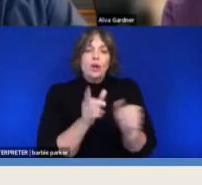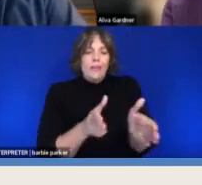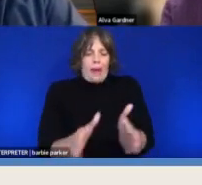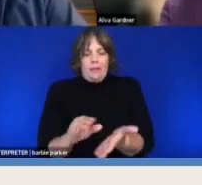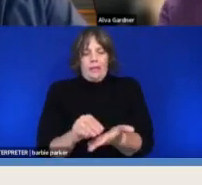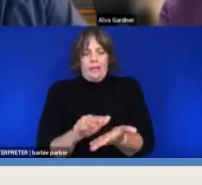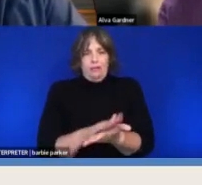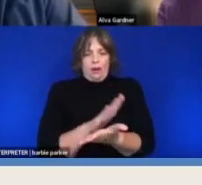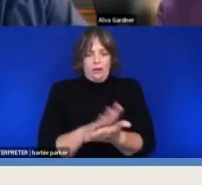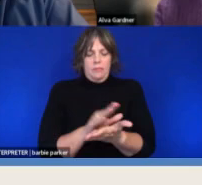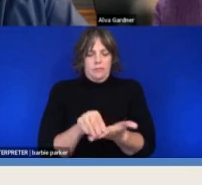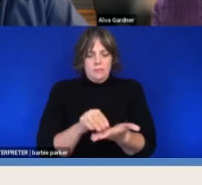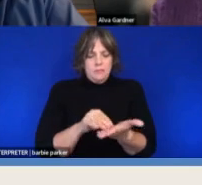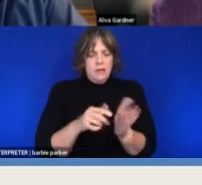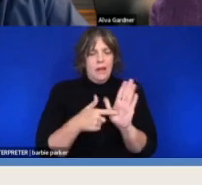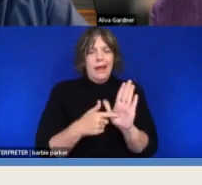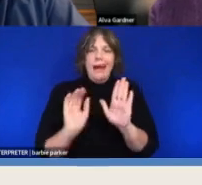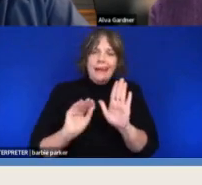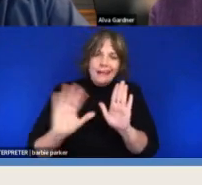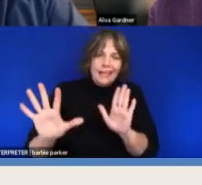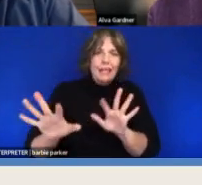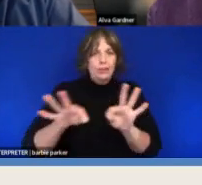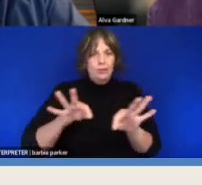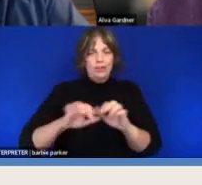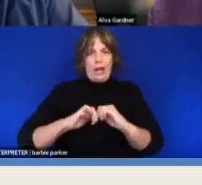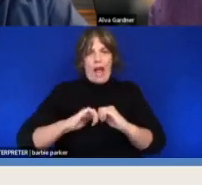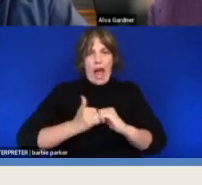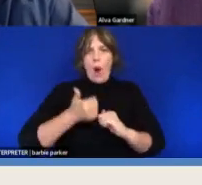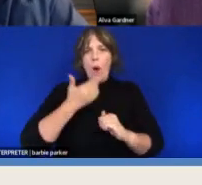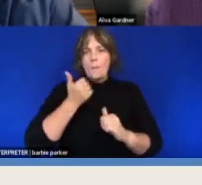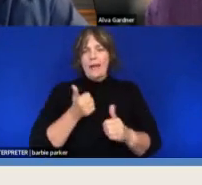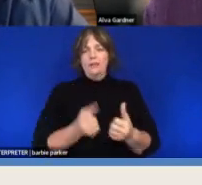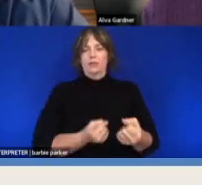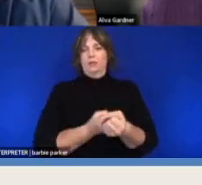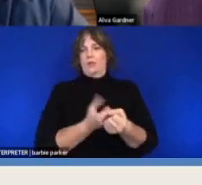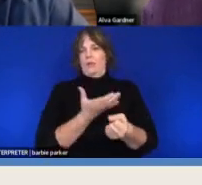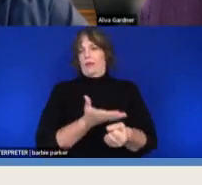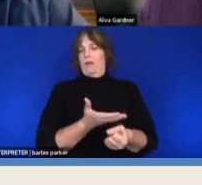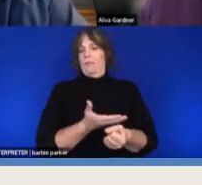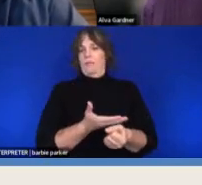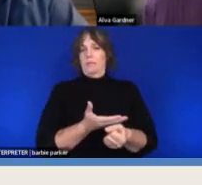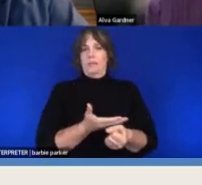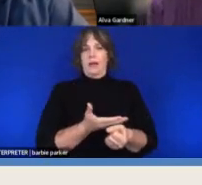direction on how to best support the person, and those instructions help the person get the outcome that they want.